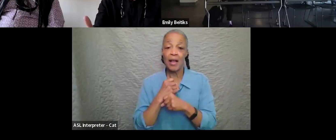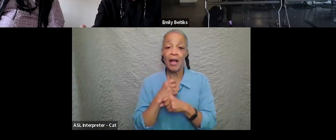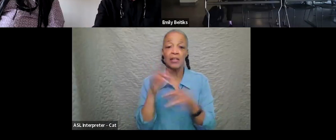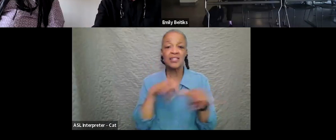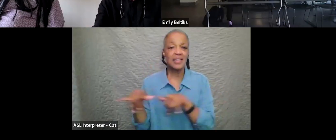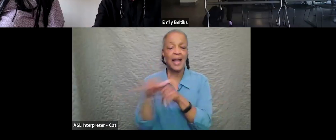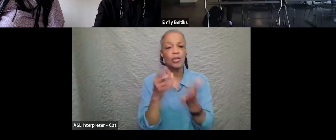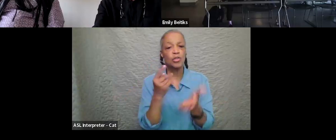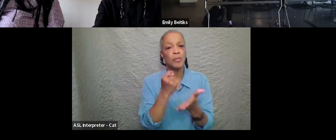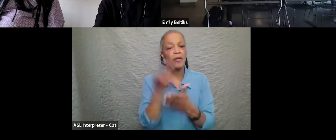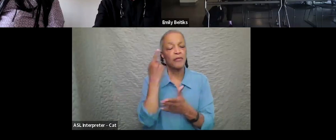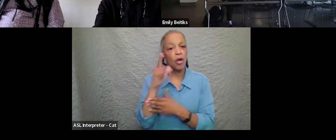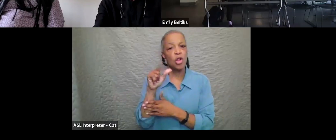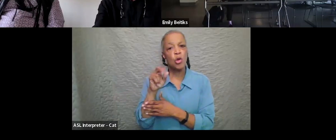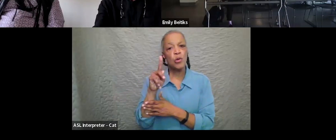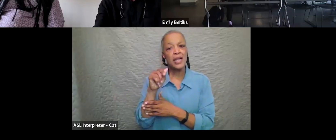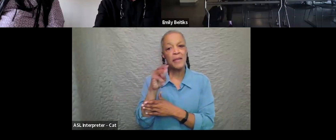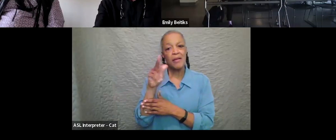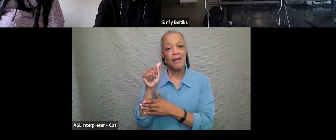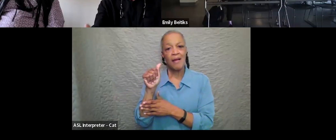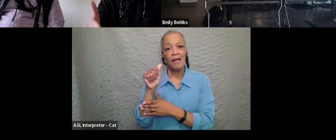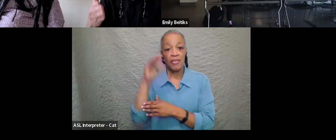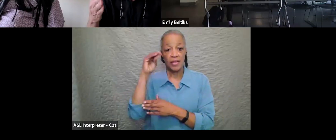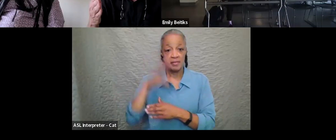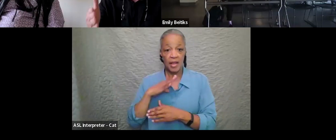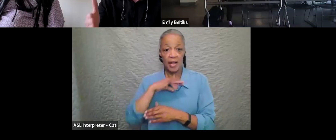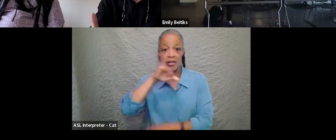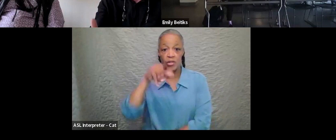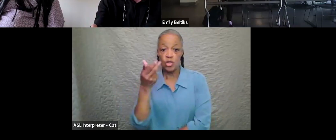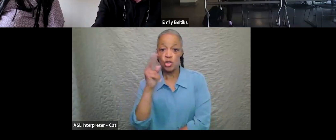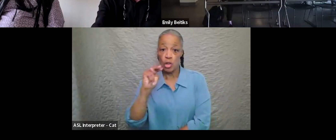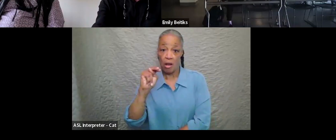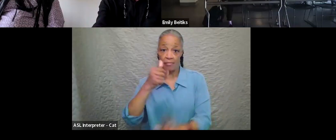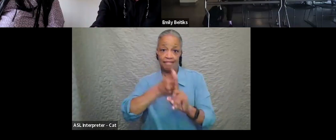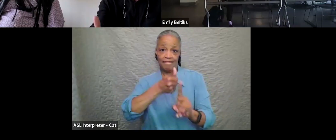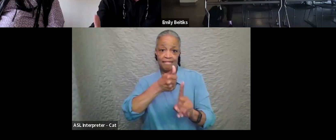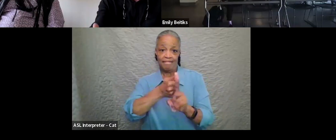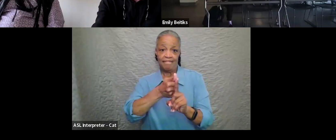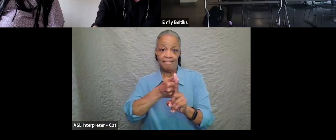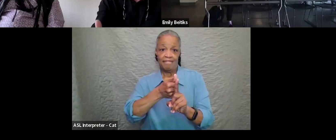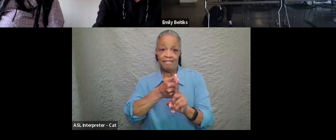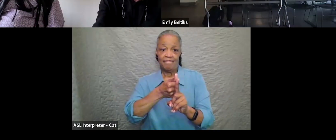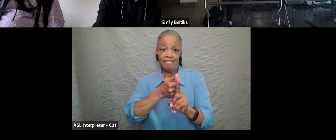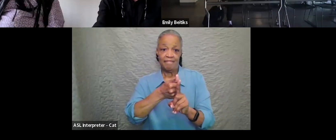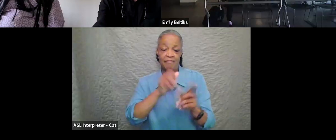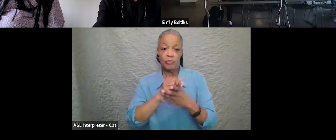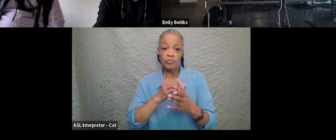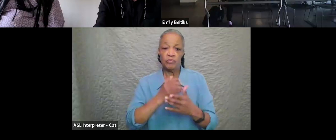This is a guy, John Pesando, who was at the Hutch. Spoke out while he was at the Hutch.